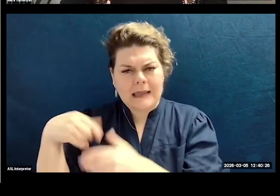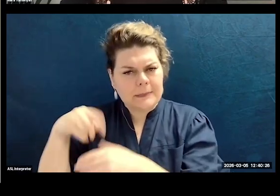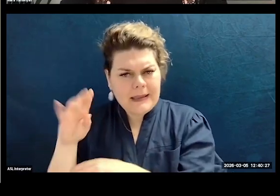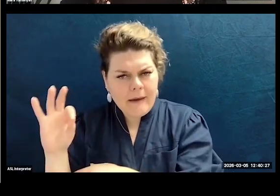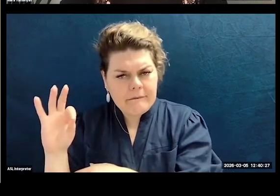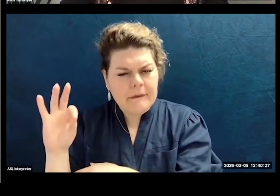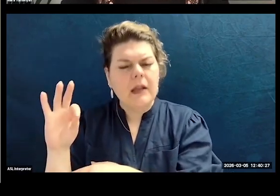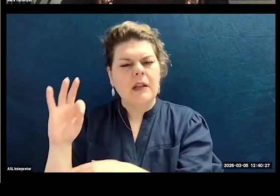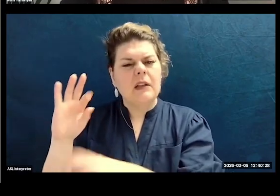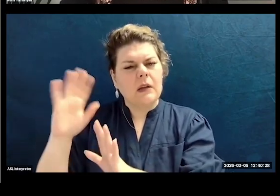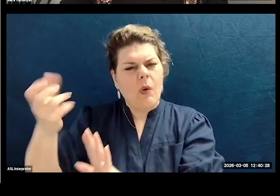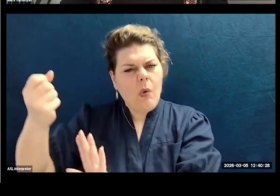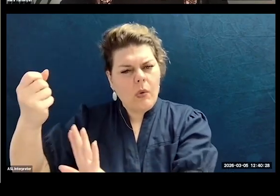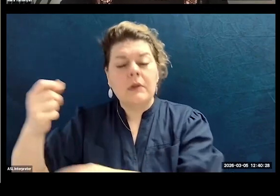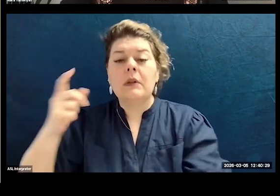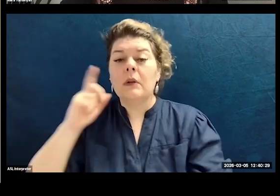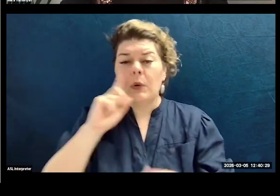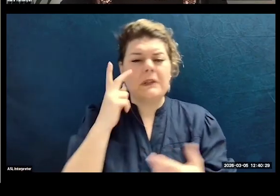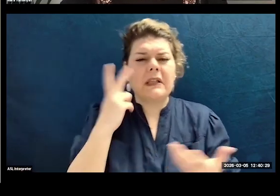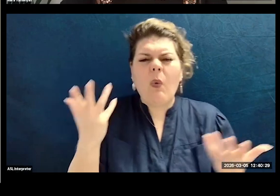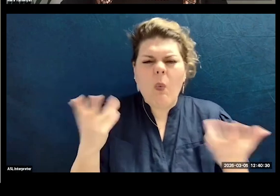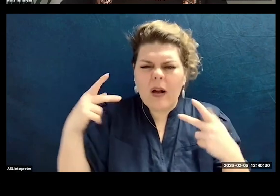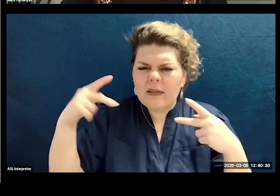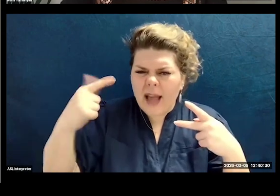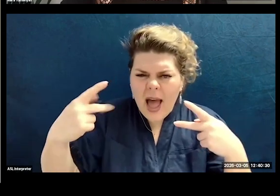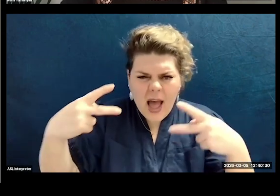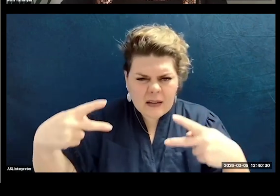we want to see what are these tags and why do they matter?